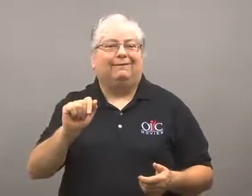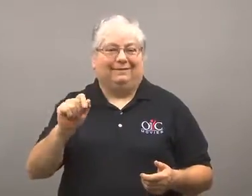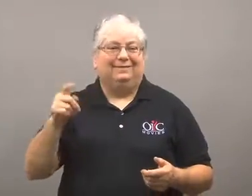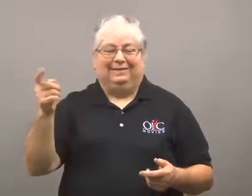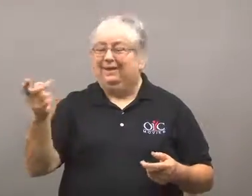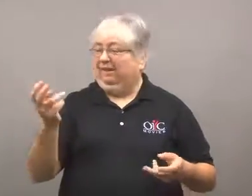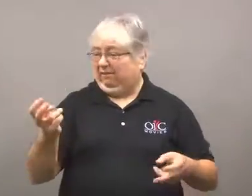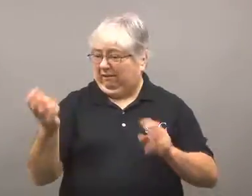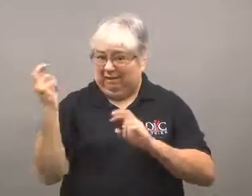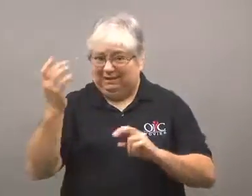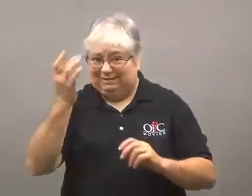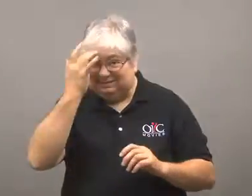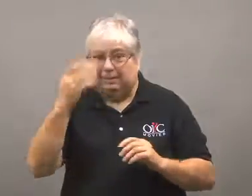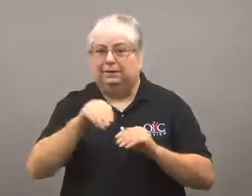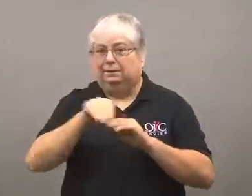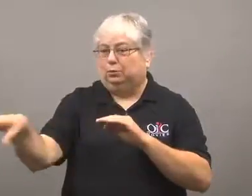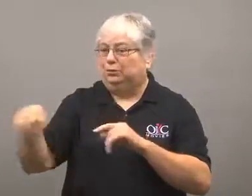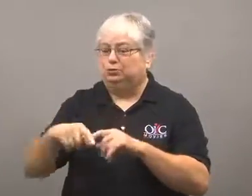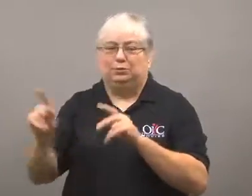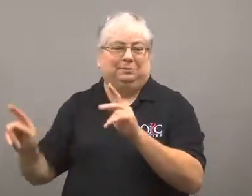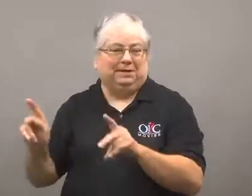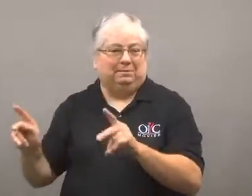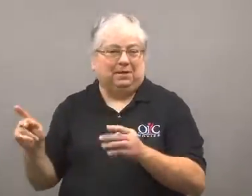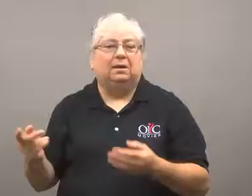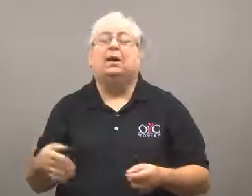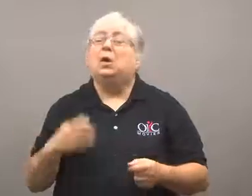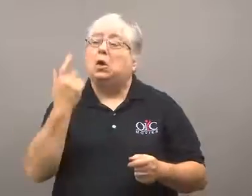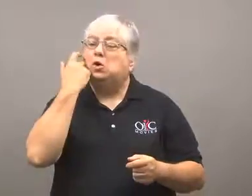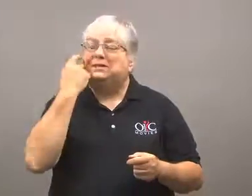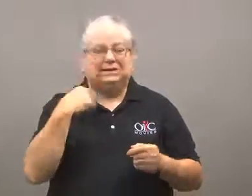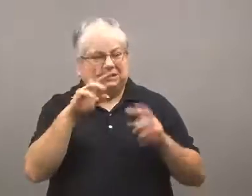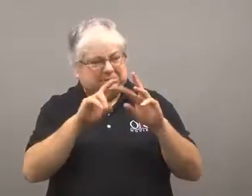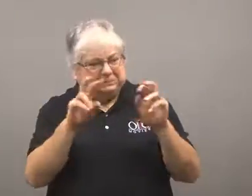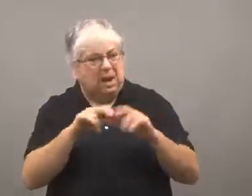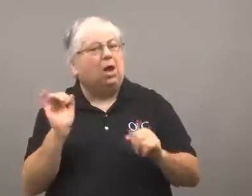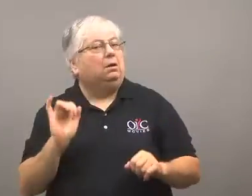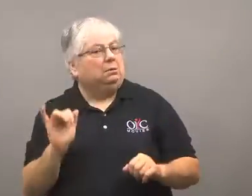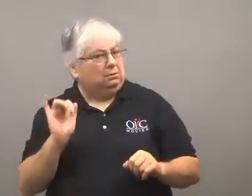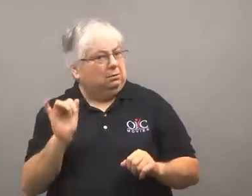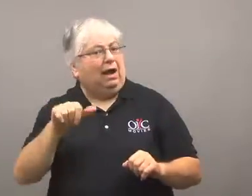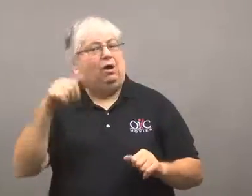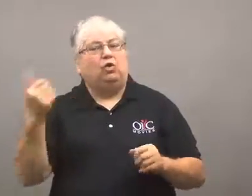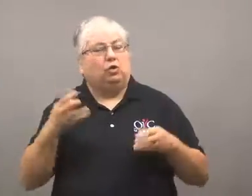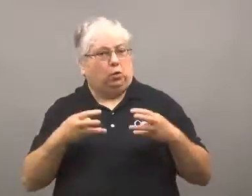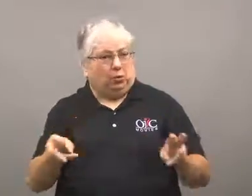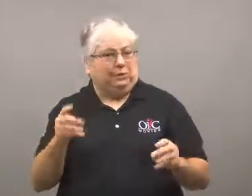The gorillas would get sick, and then infect people.